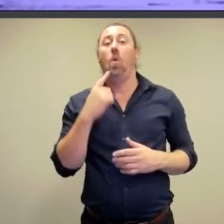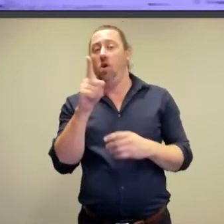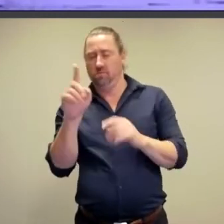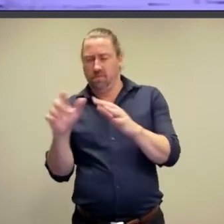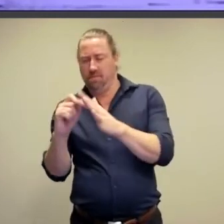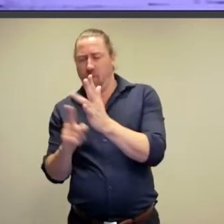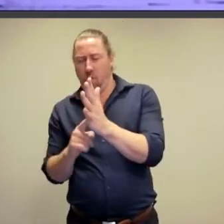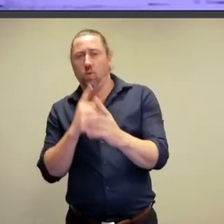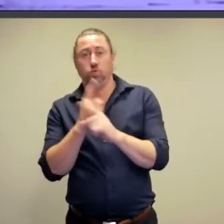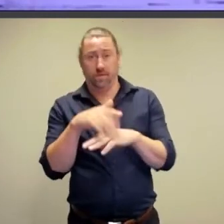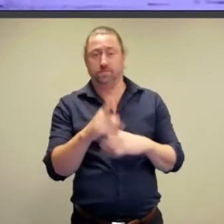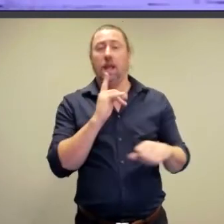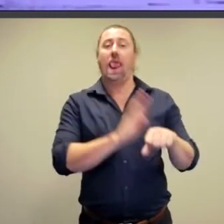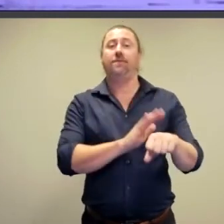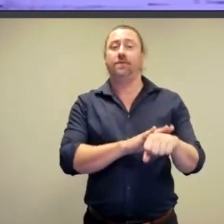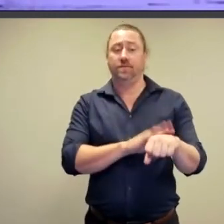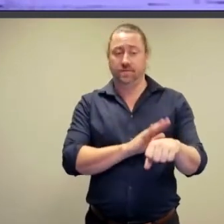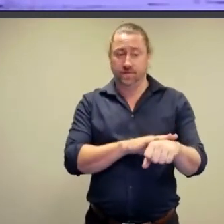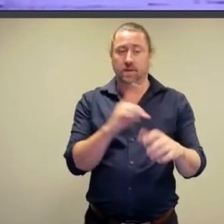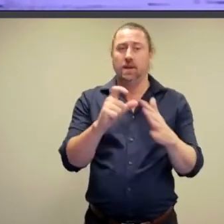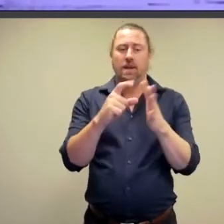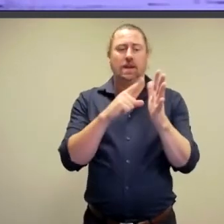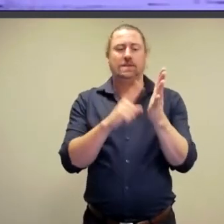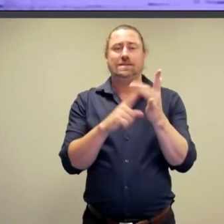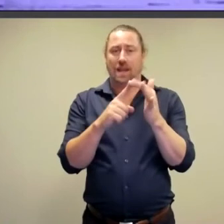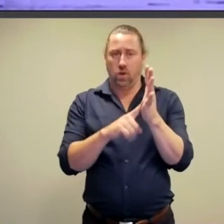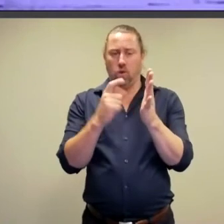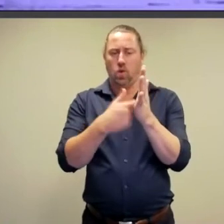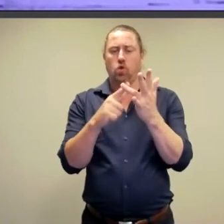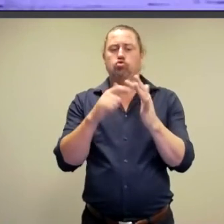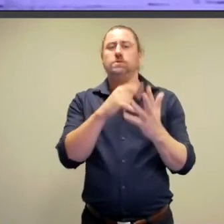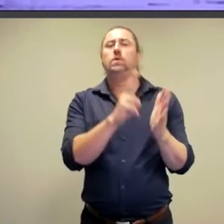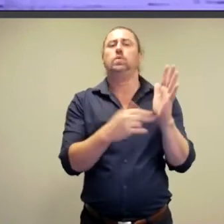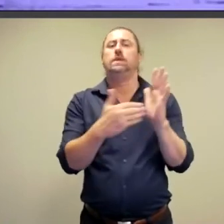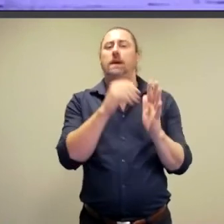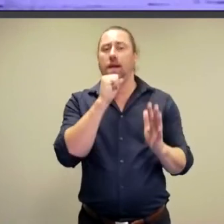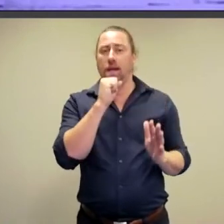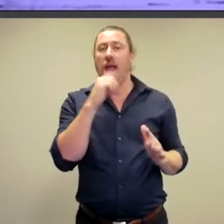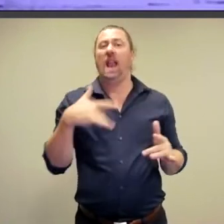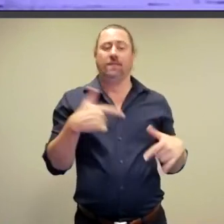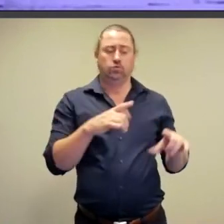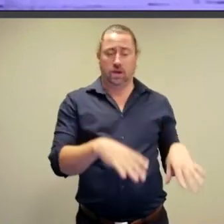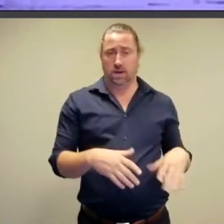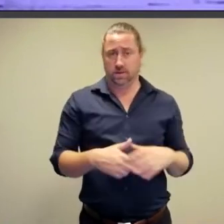on the left we have Daniel Crooks,